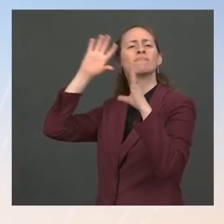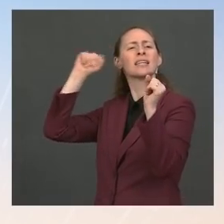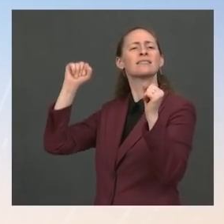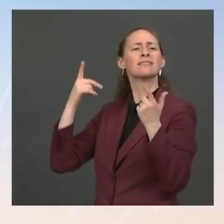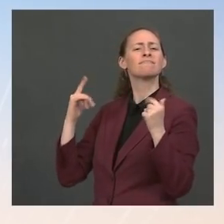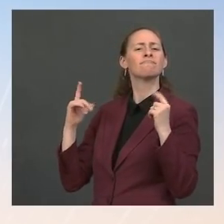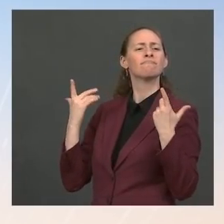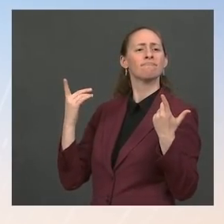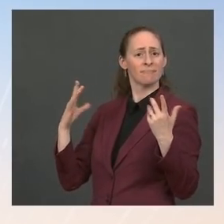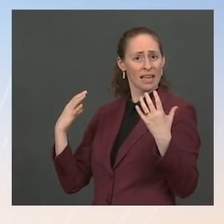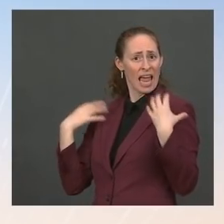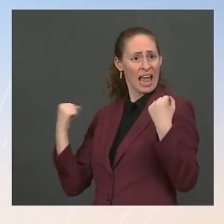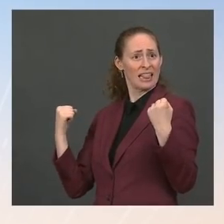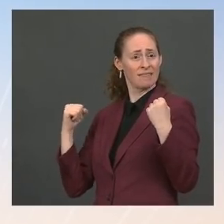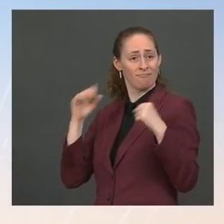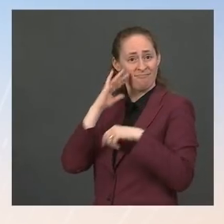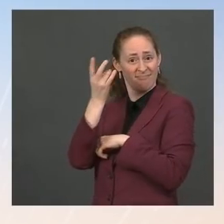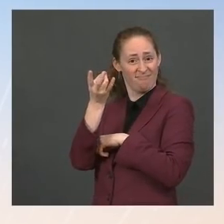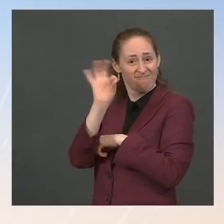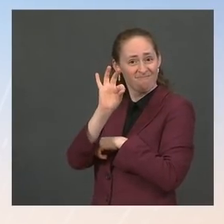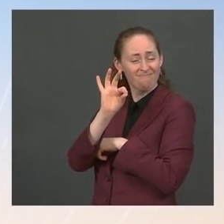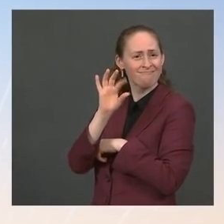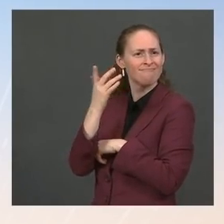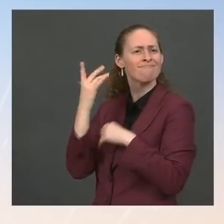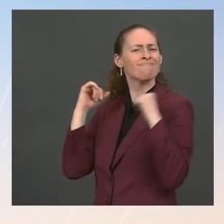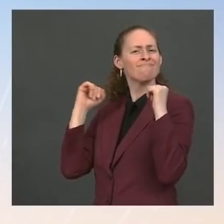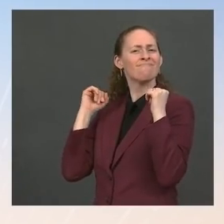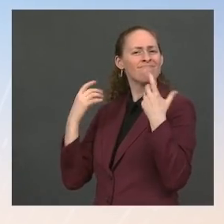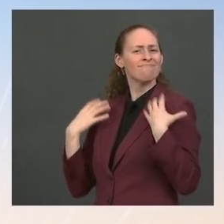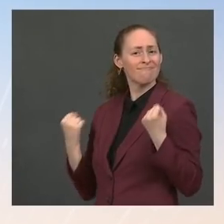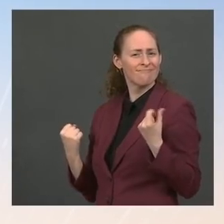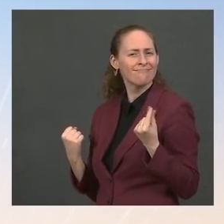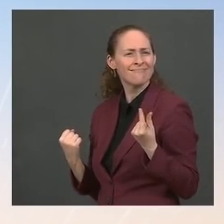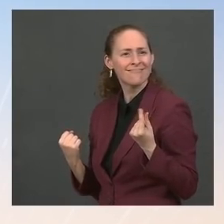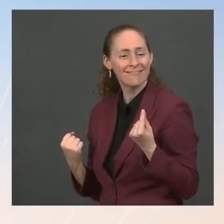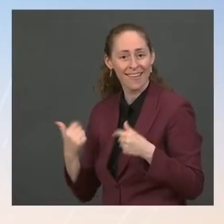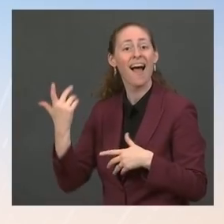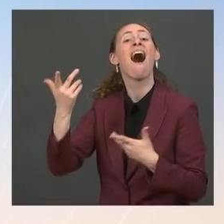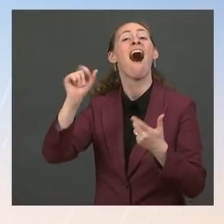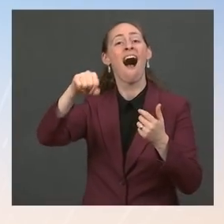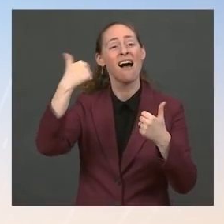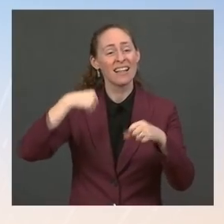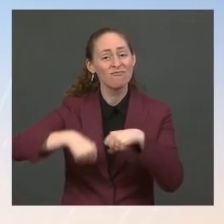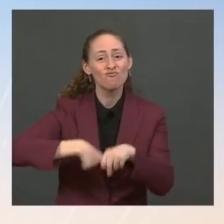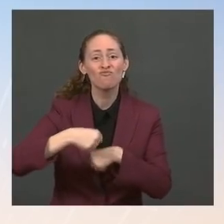and does keep fit, eats healthy, except for the occasional ice cream. Who among us doesn't love ice cream?